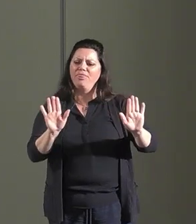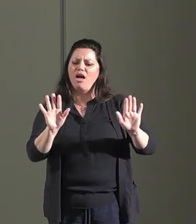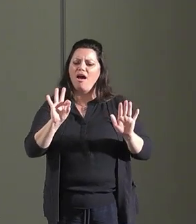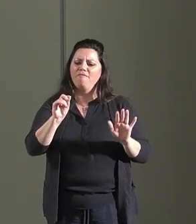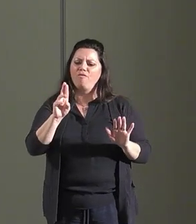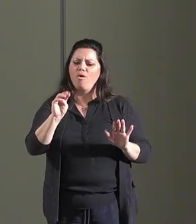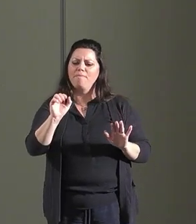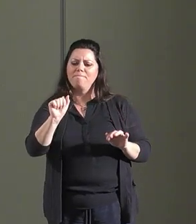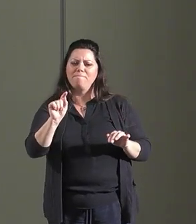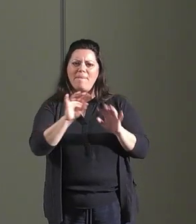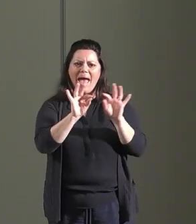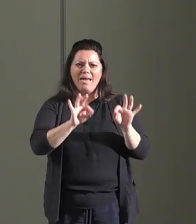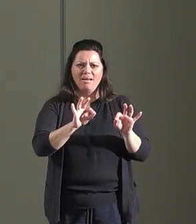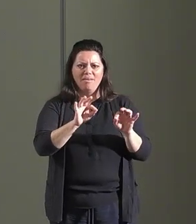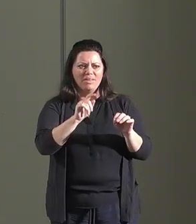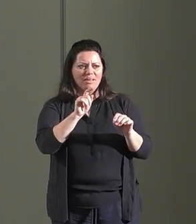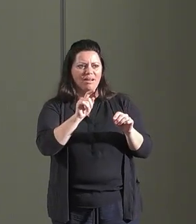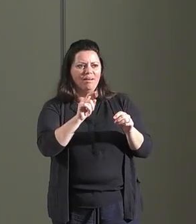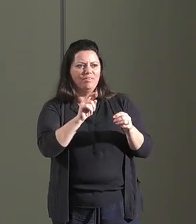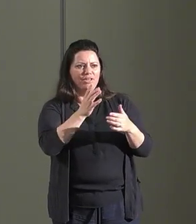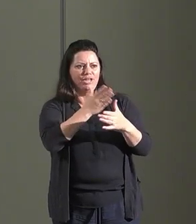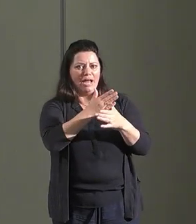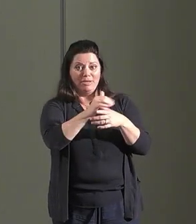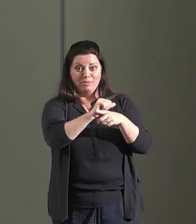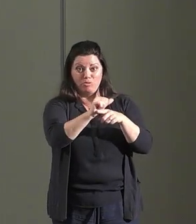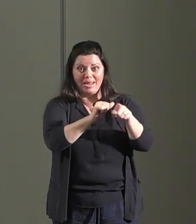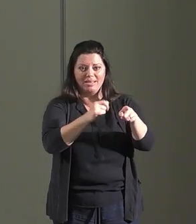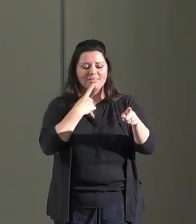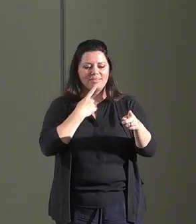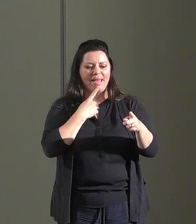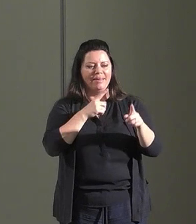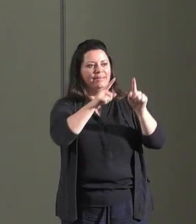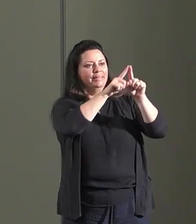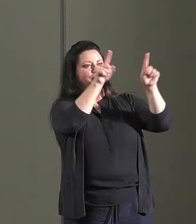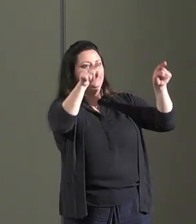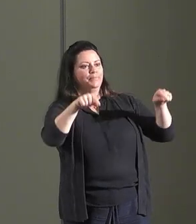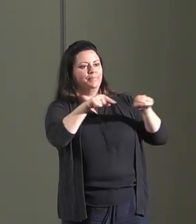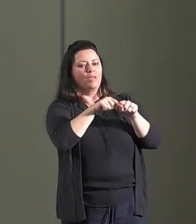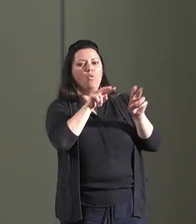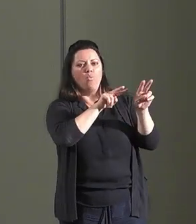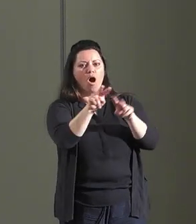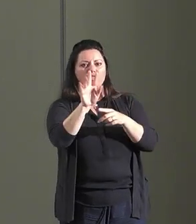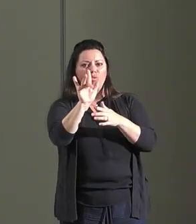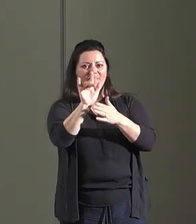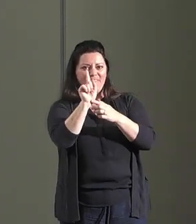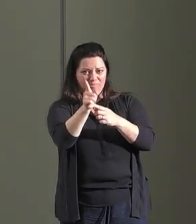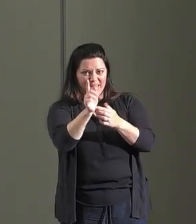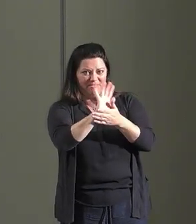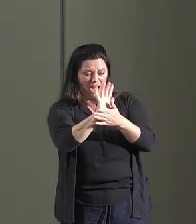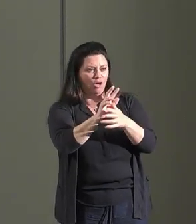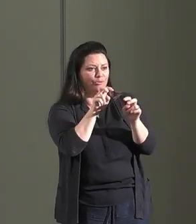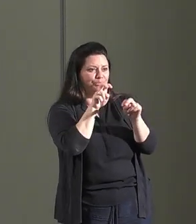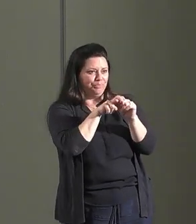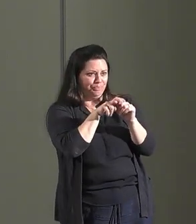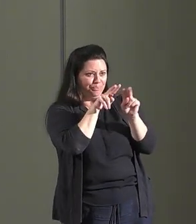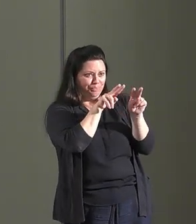a 7, sexual harassment training is sit here in front of the 25 minute video in the end there